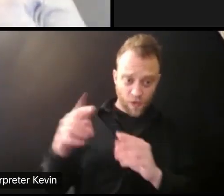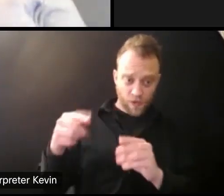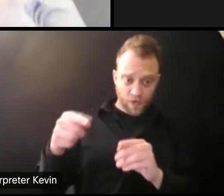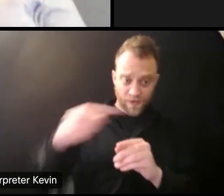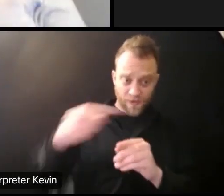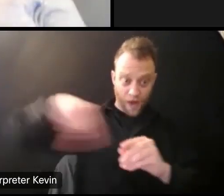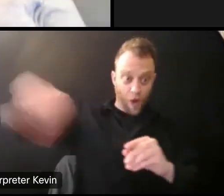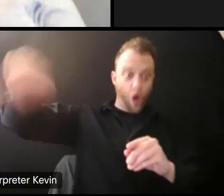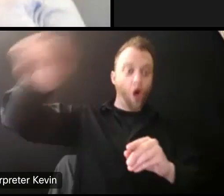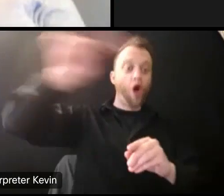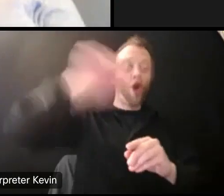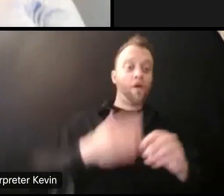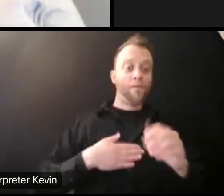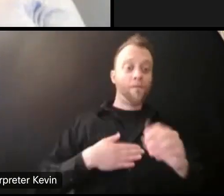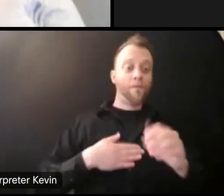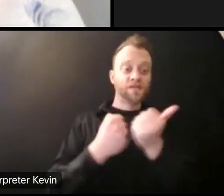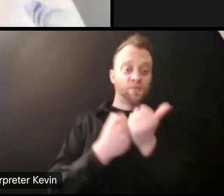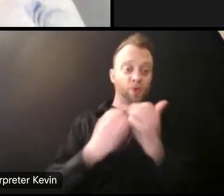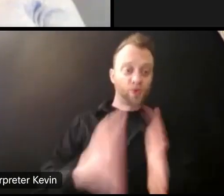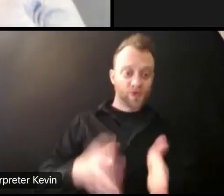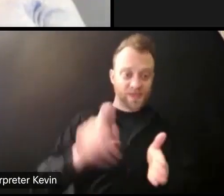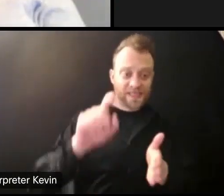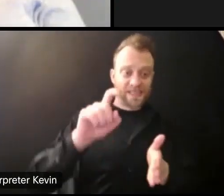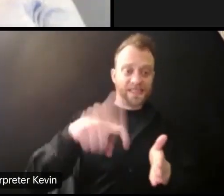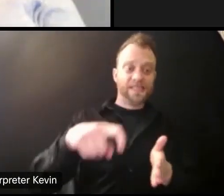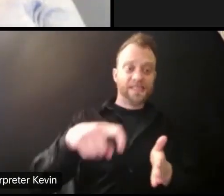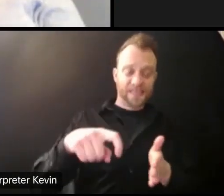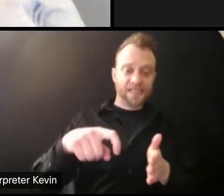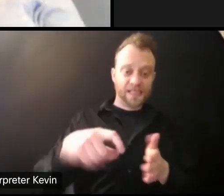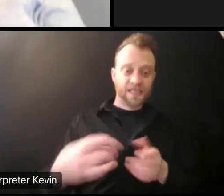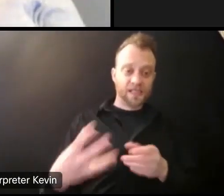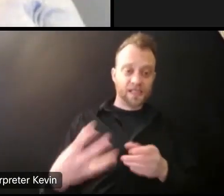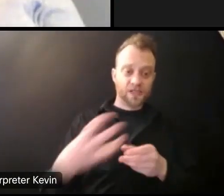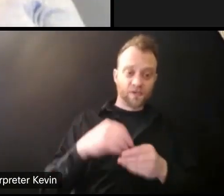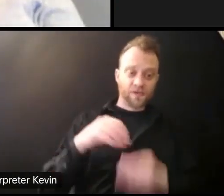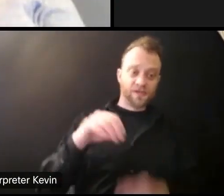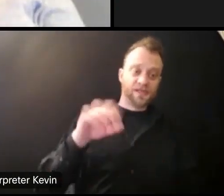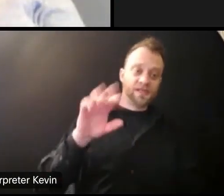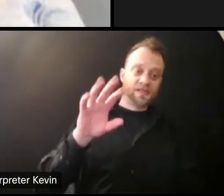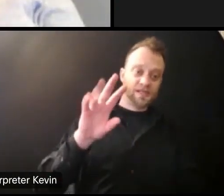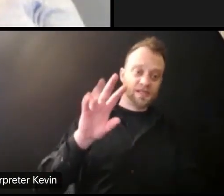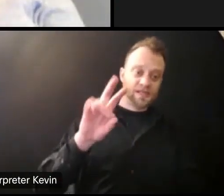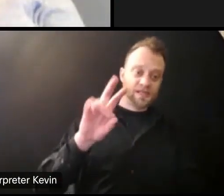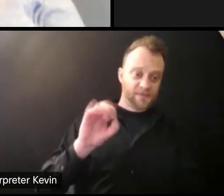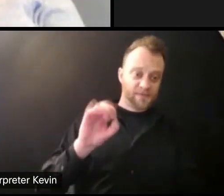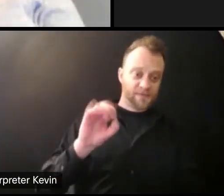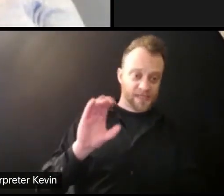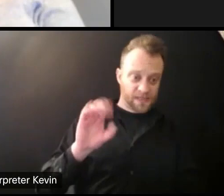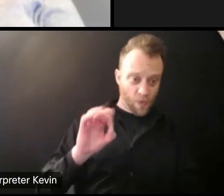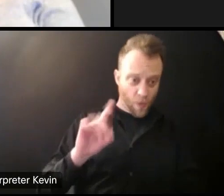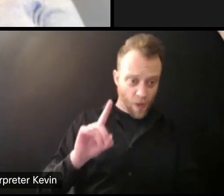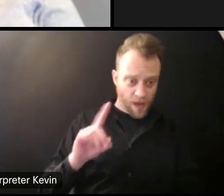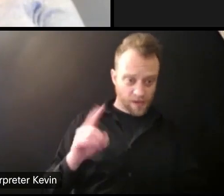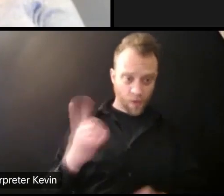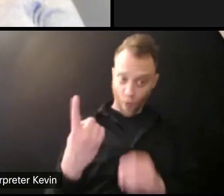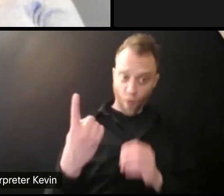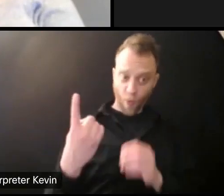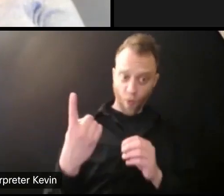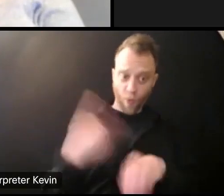I really need to know the membership more. (Boese) Different Commissions do this different ways. Some